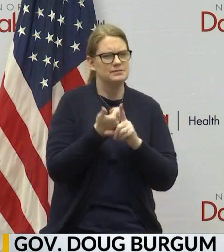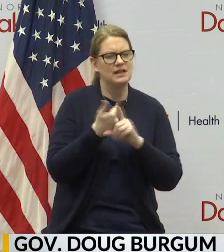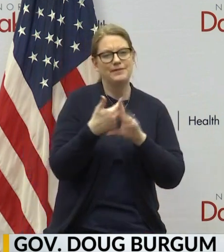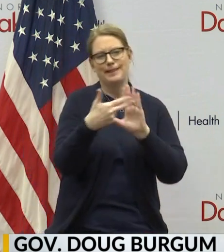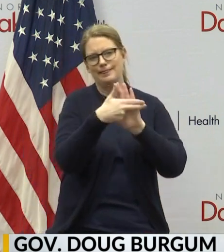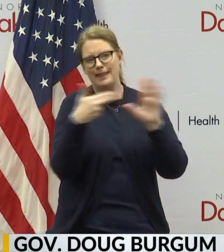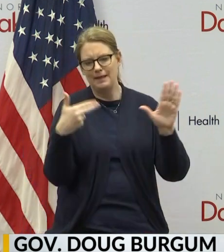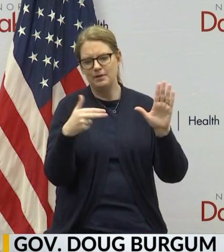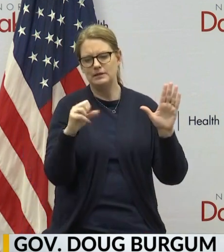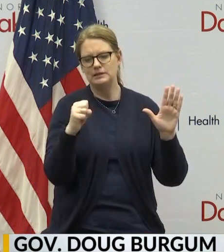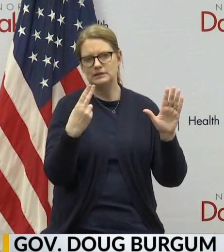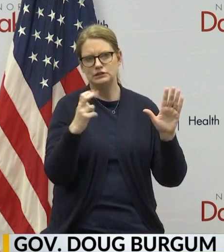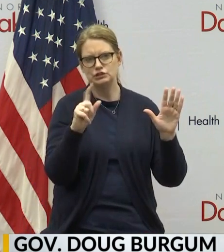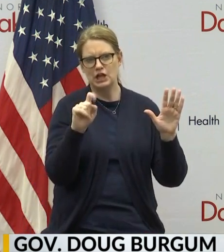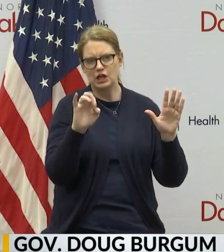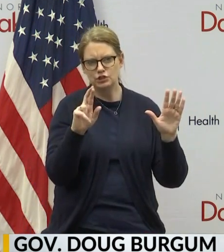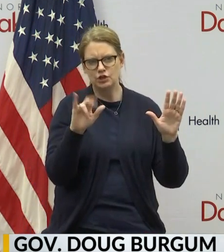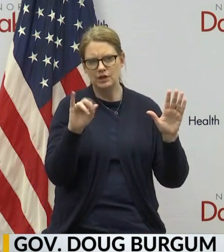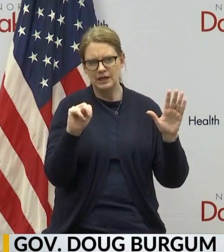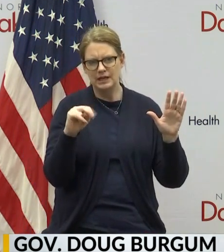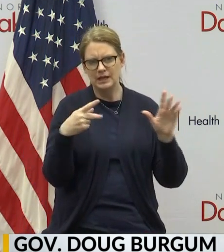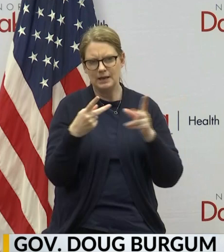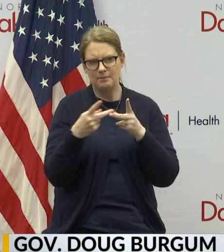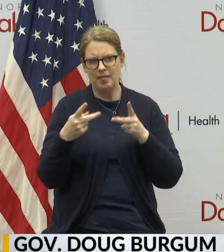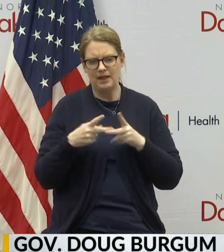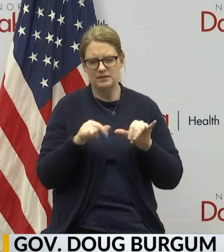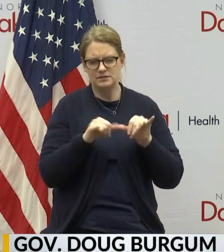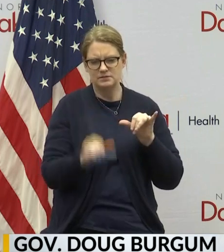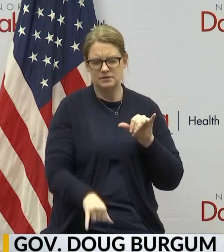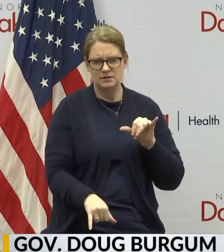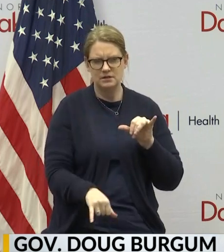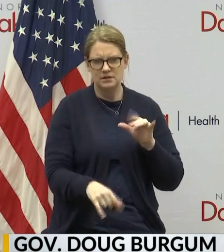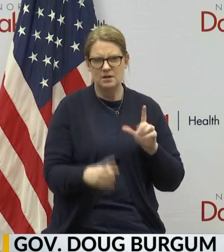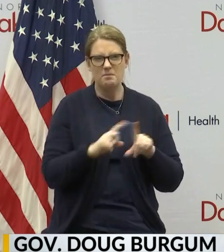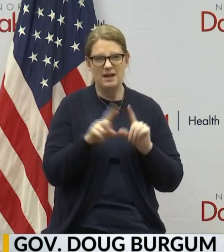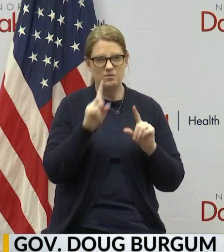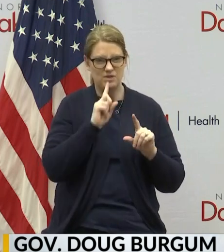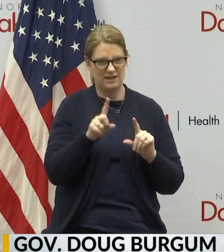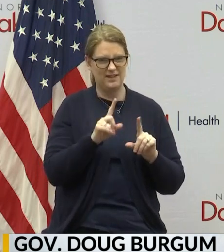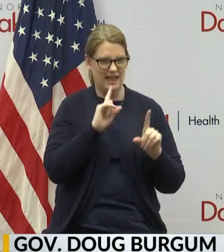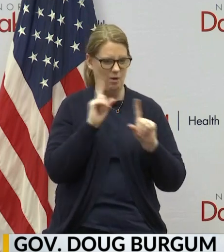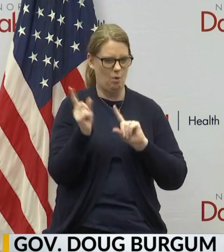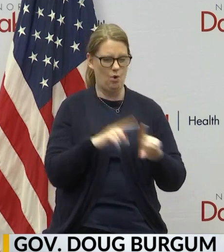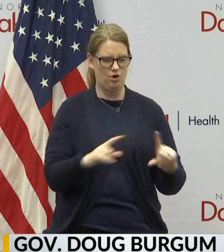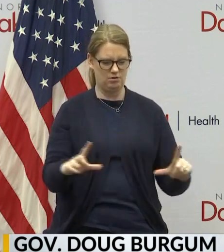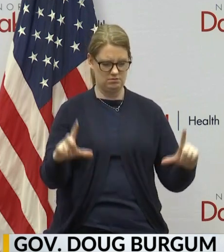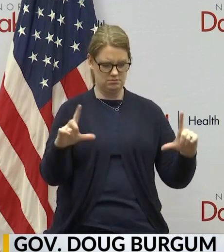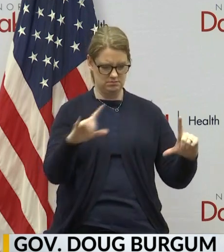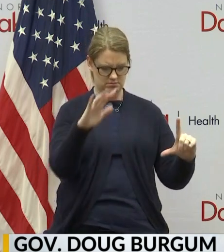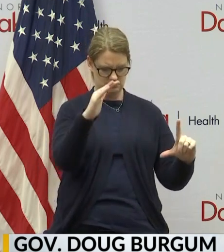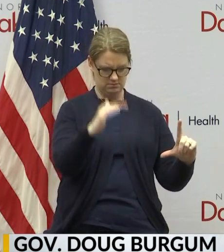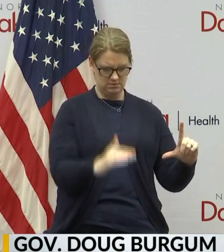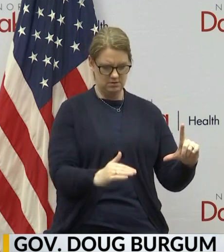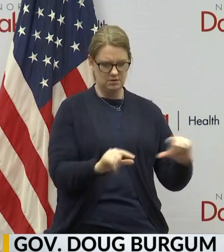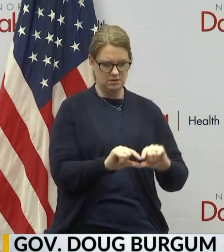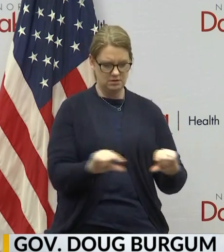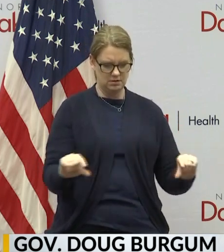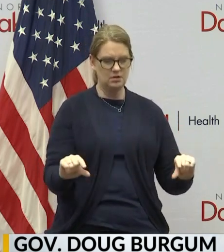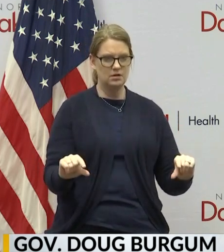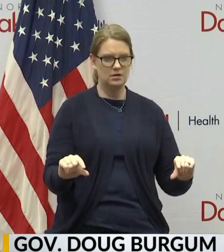PEOPLE HAVE TALKED ABOUT. IF YOU LOOK UNDER THE COVERS, A